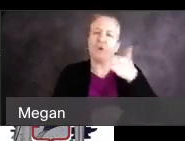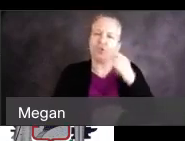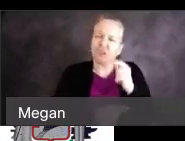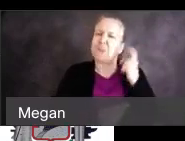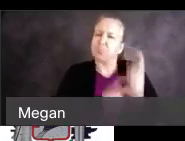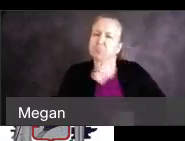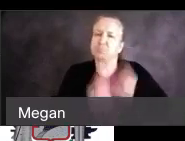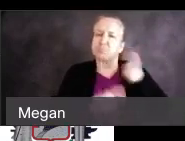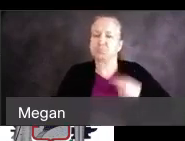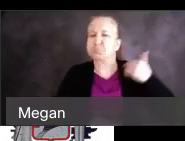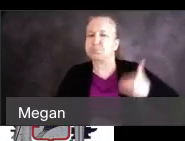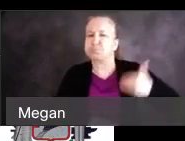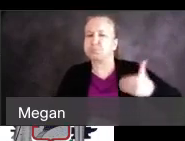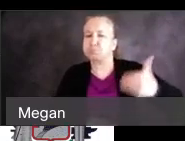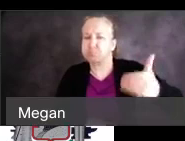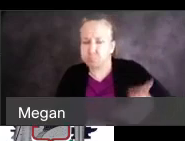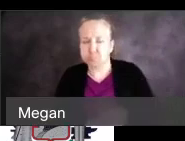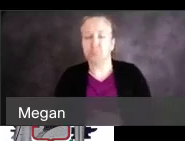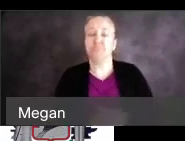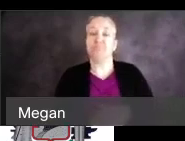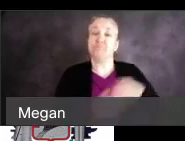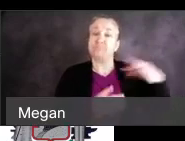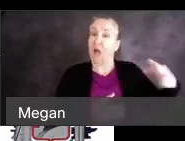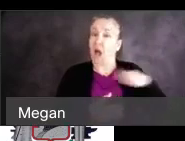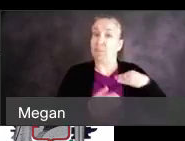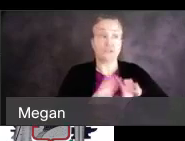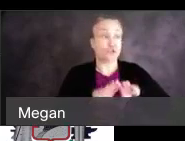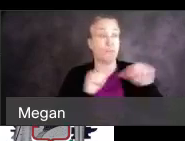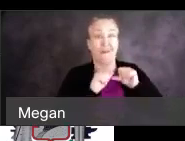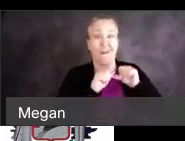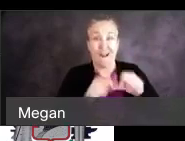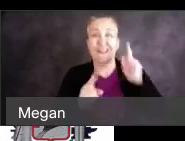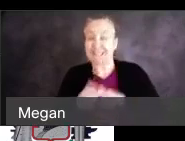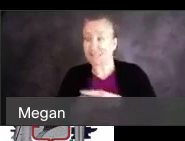and the application window will remain open until grant funds are fully allocated.